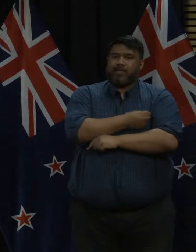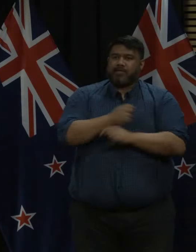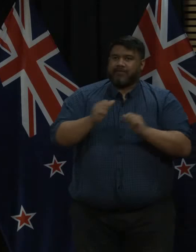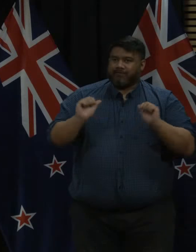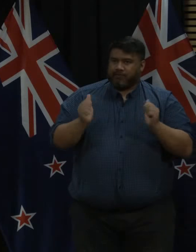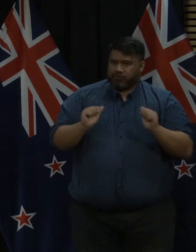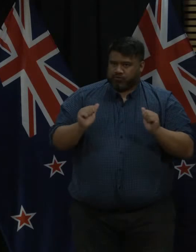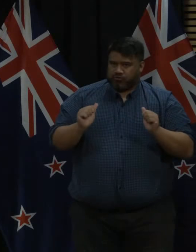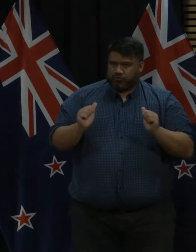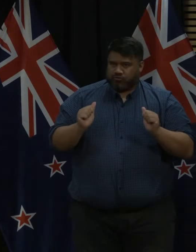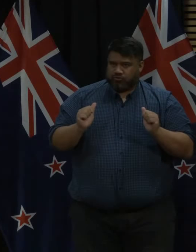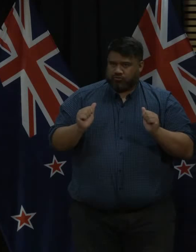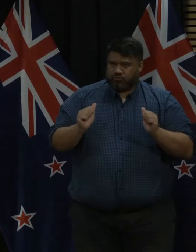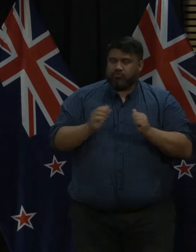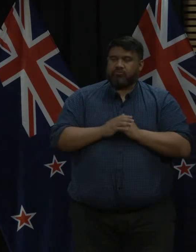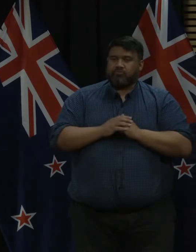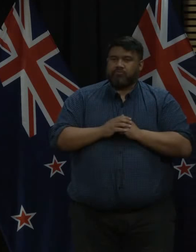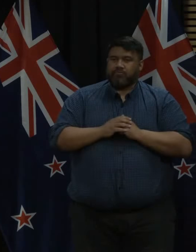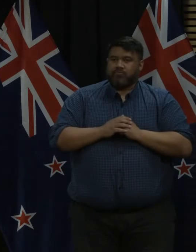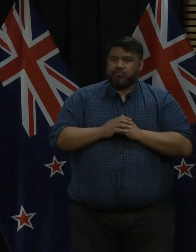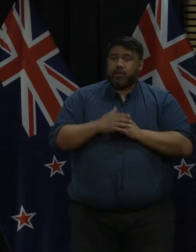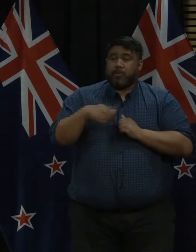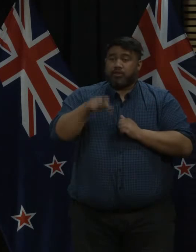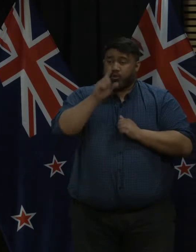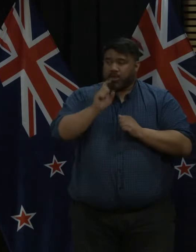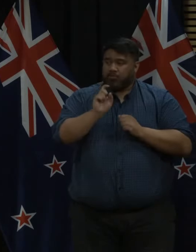You see this particular person